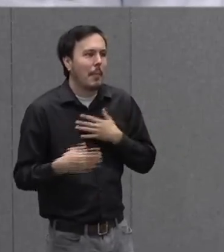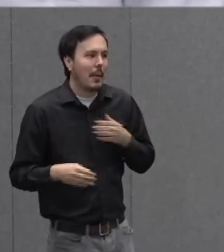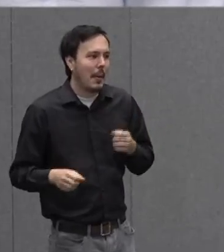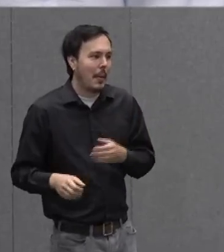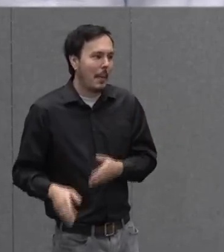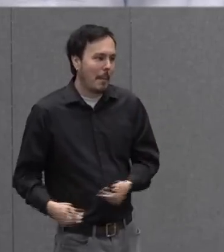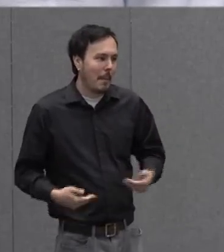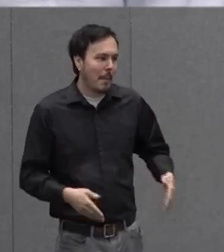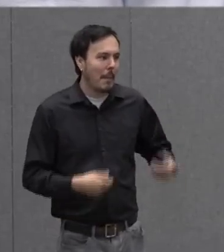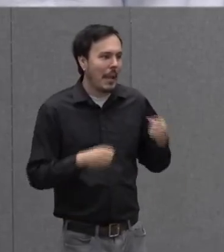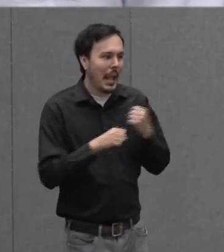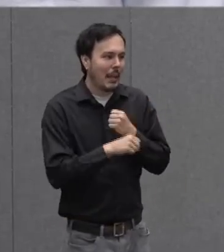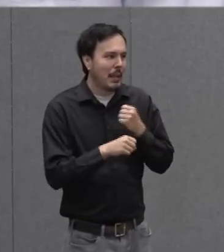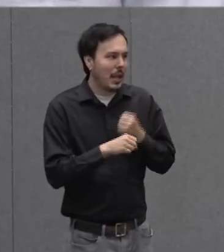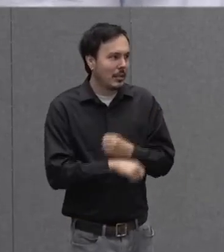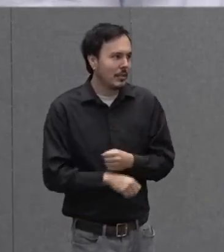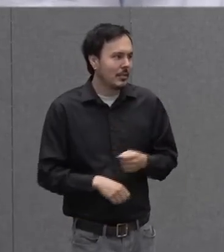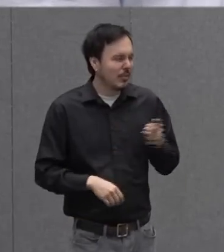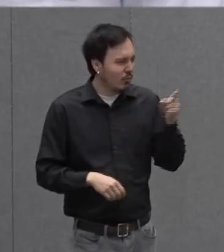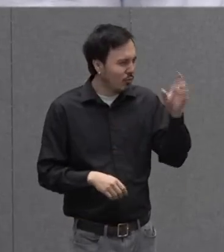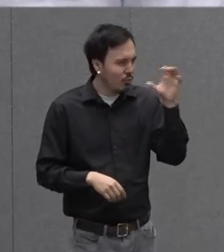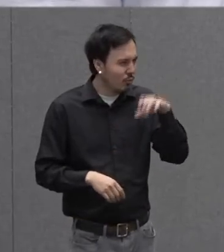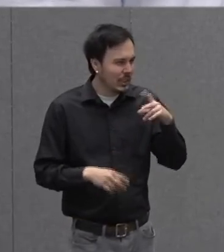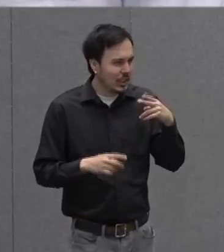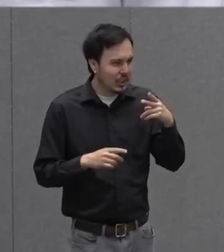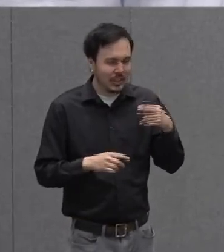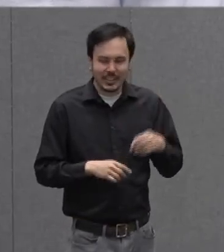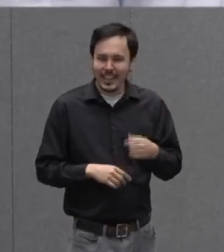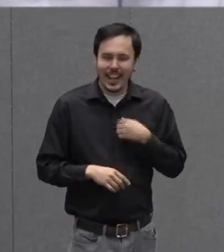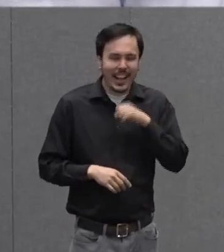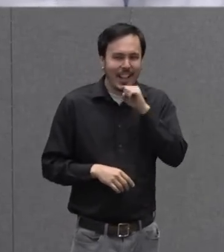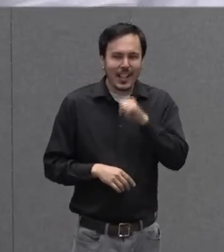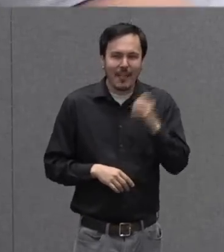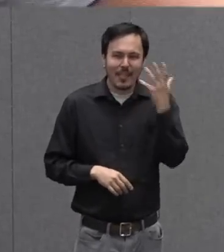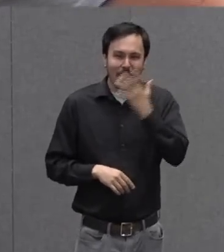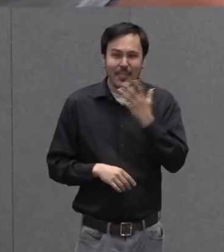I just love the faces on these objects. They look like they're fierce warriors.